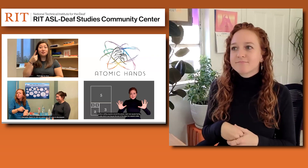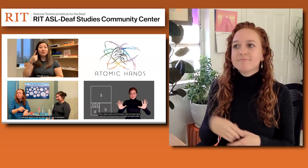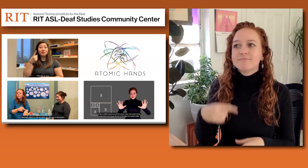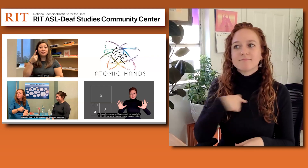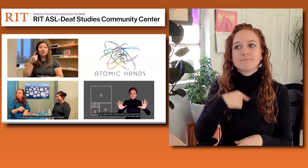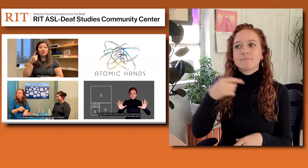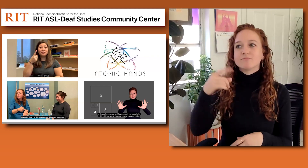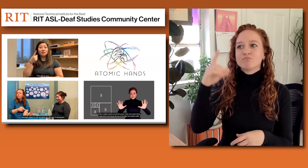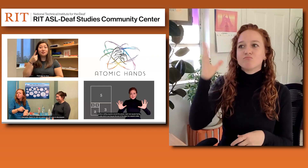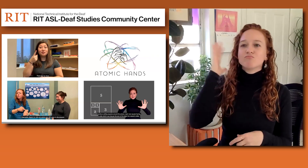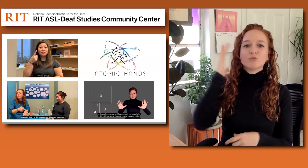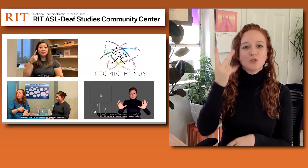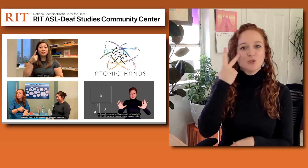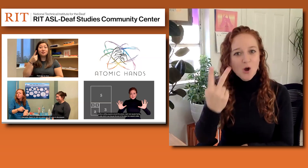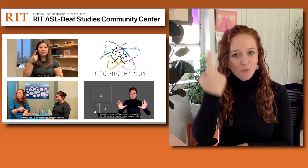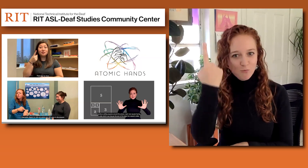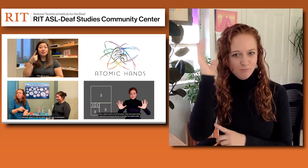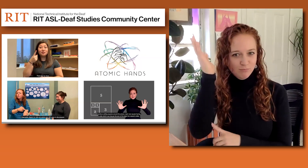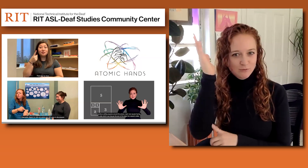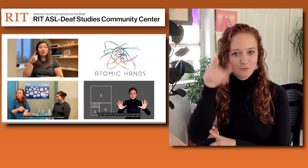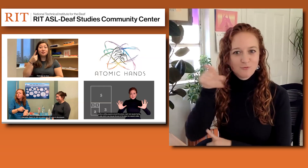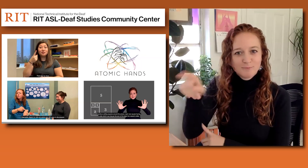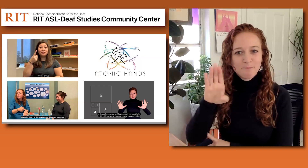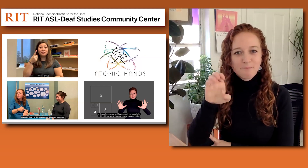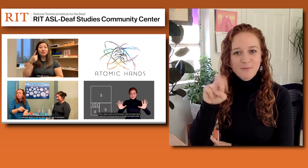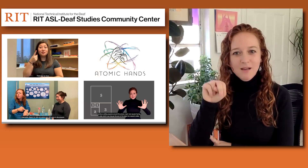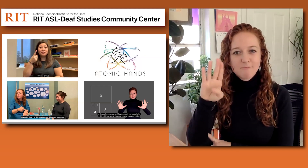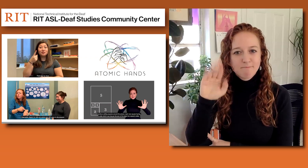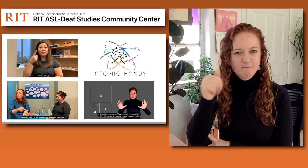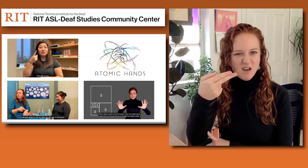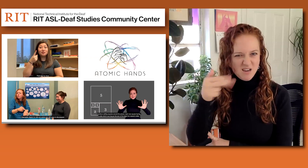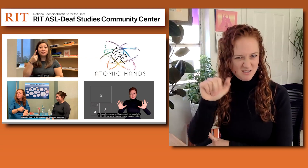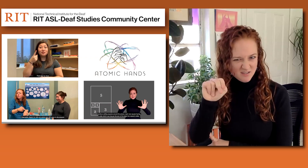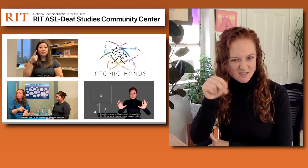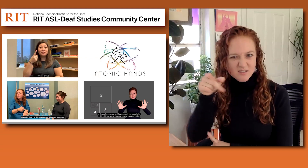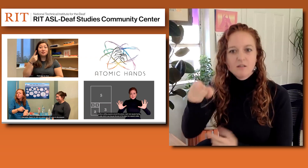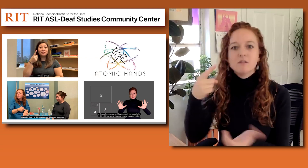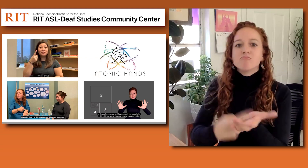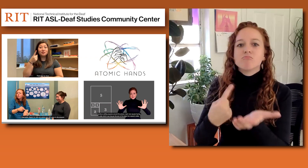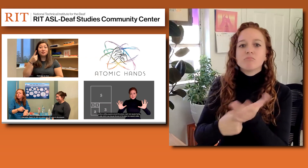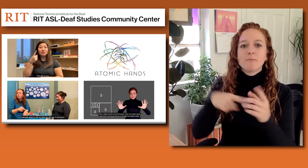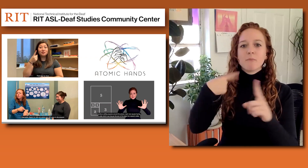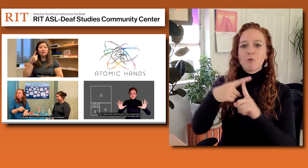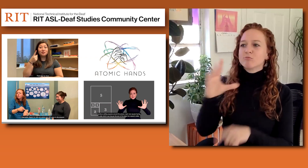A while ago, I saw a presenter, Ben Bahan, and he was talking about his experience